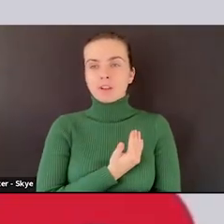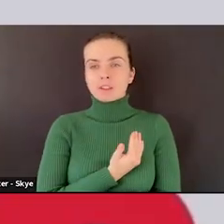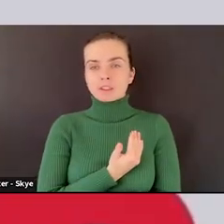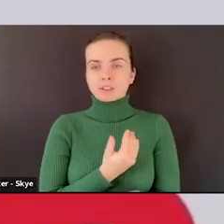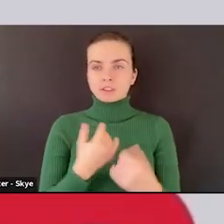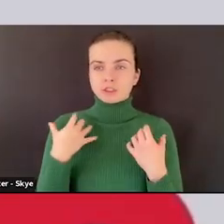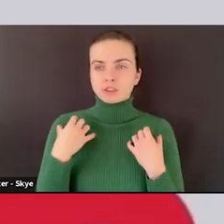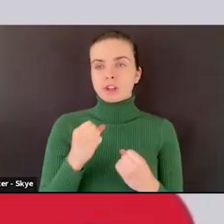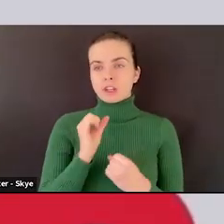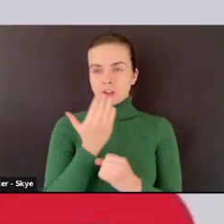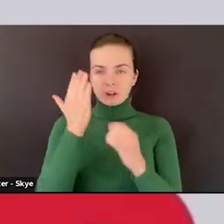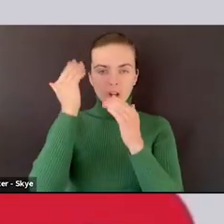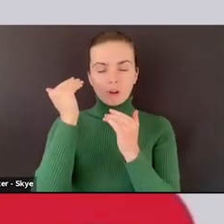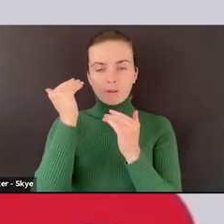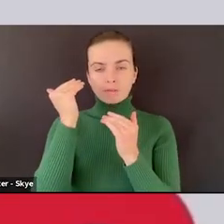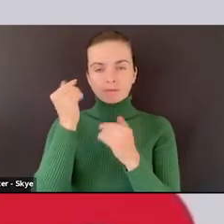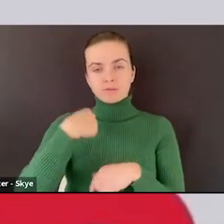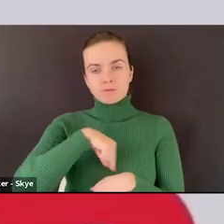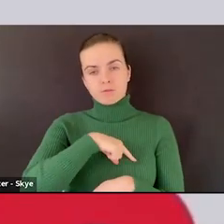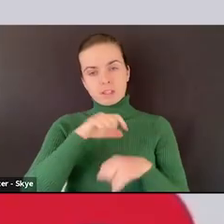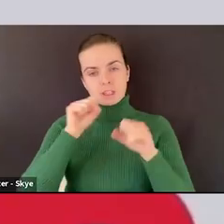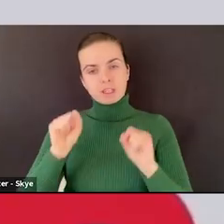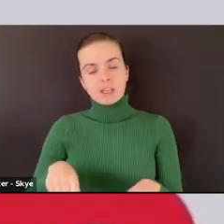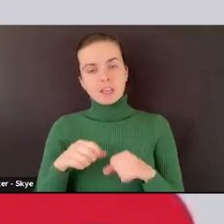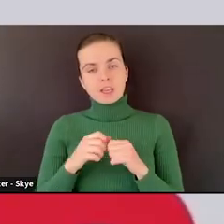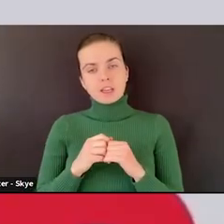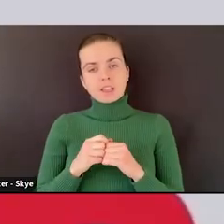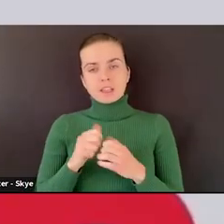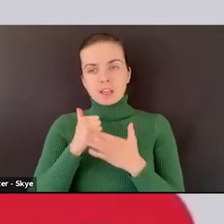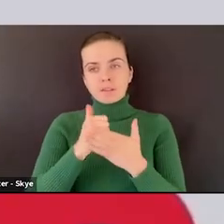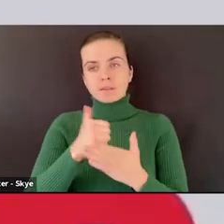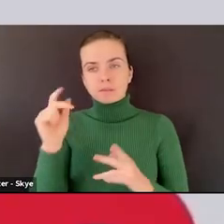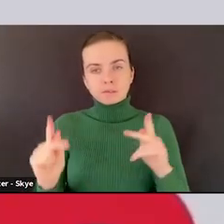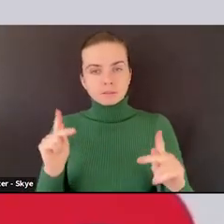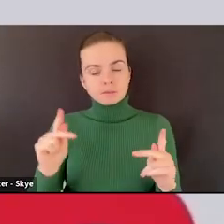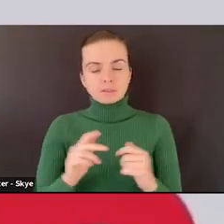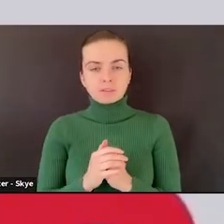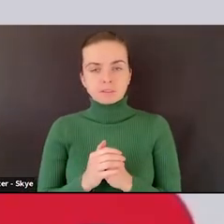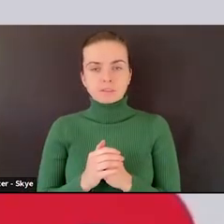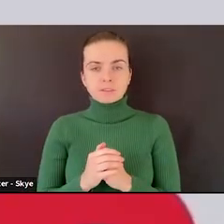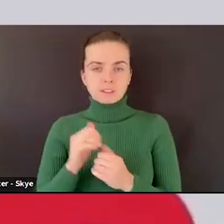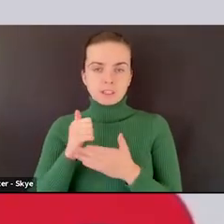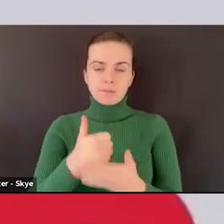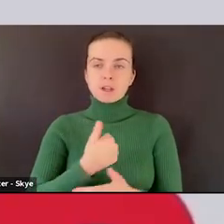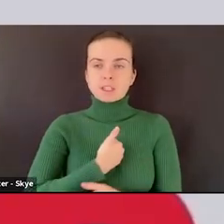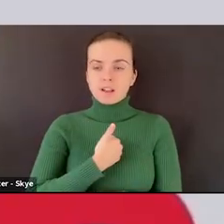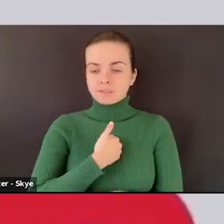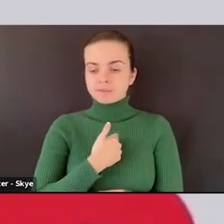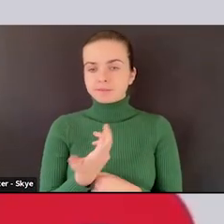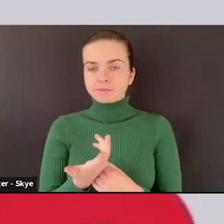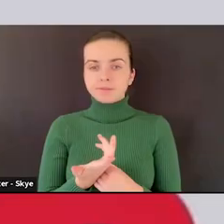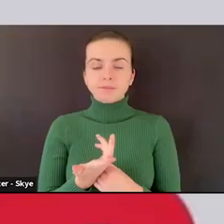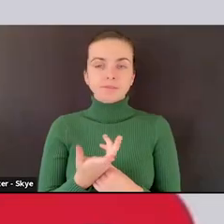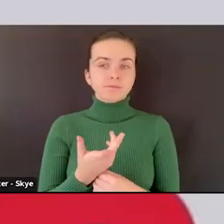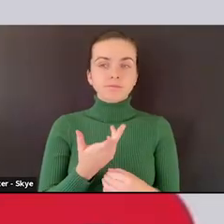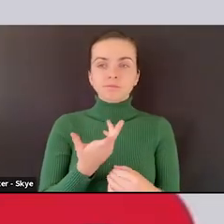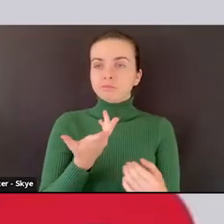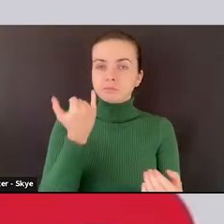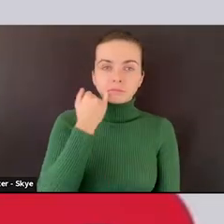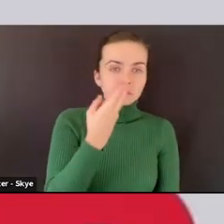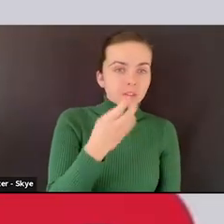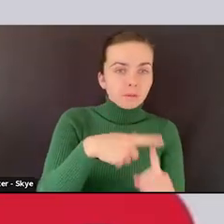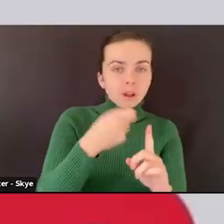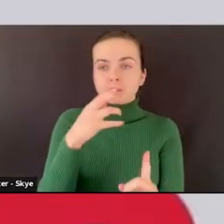strength and our hope, we can help others and help ourselves. Whether you are HIV positive or not,